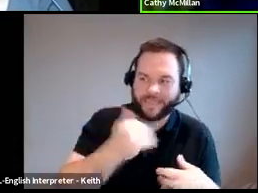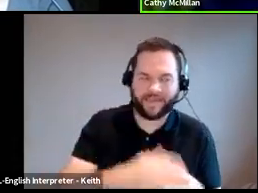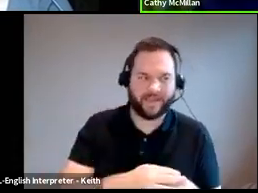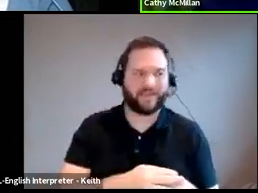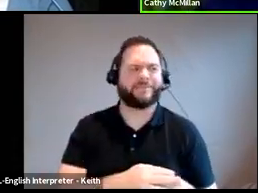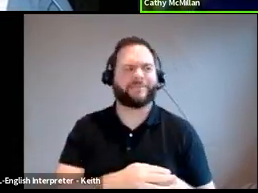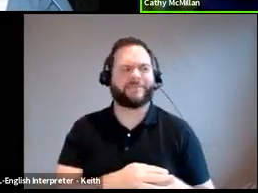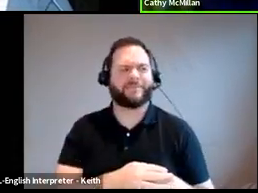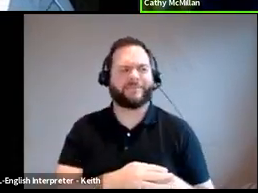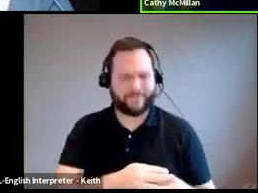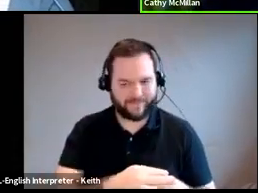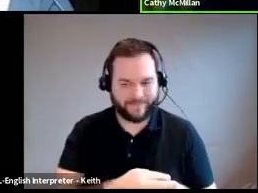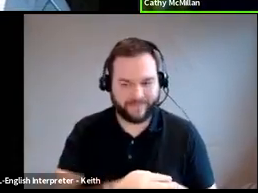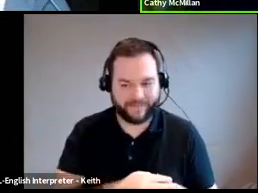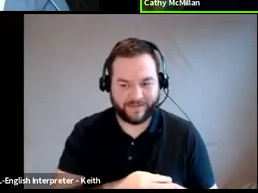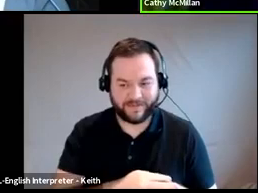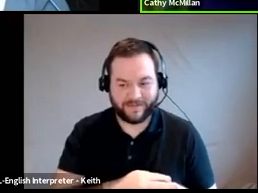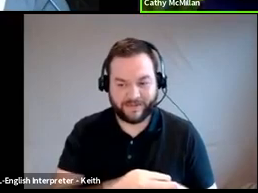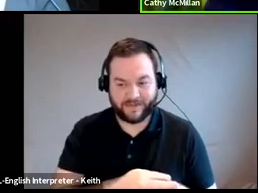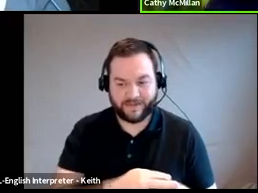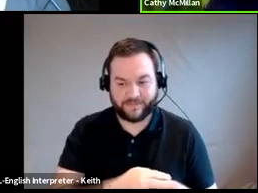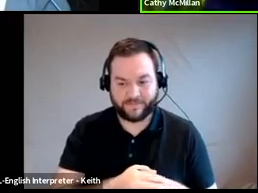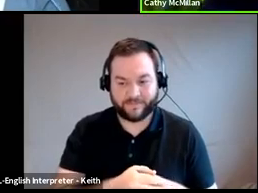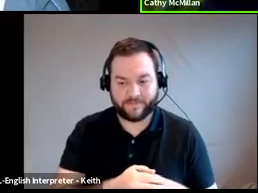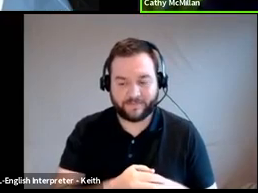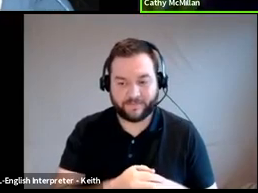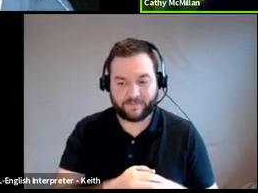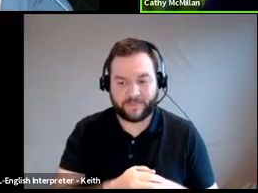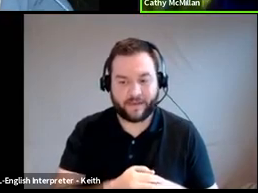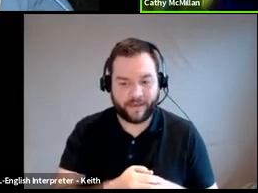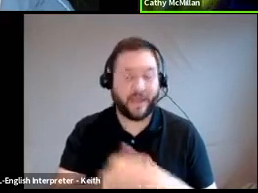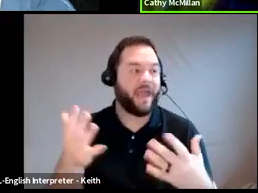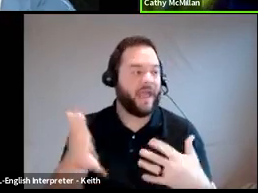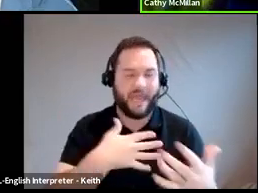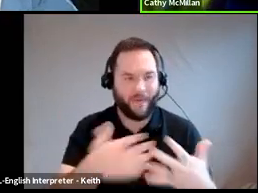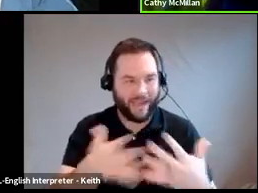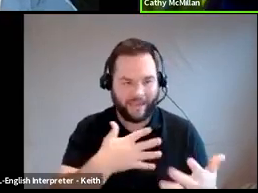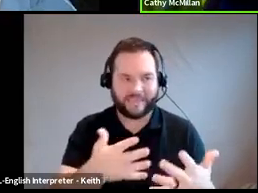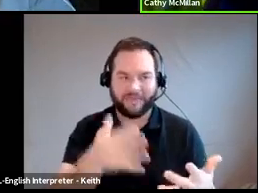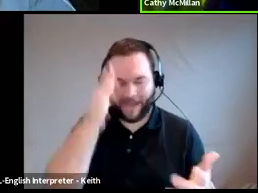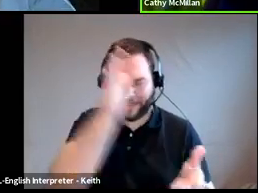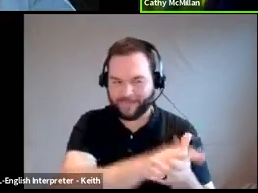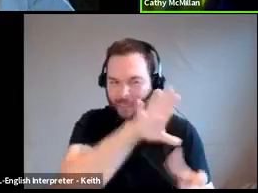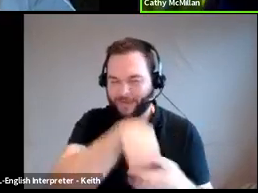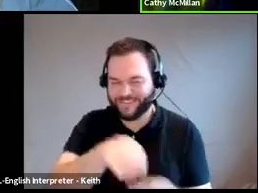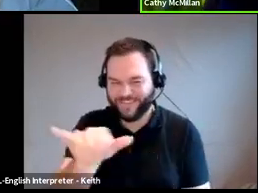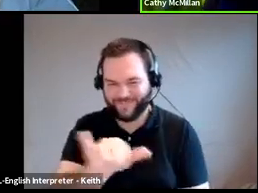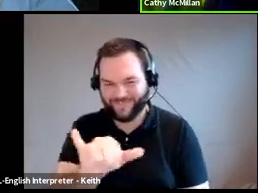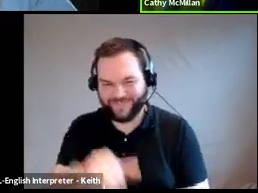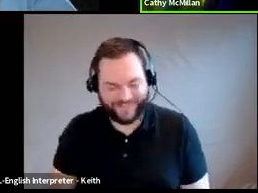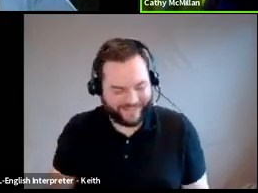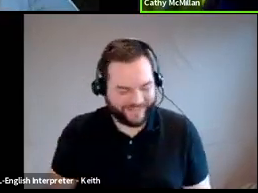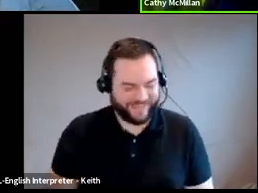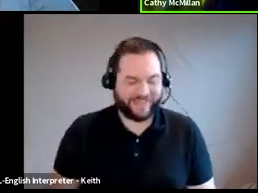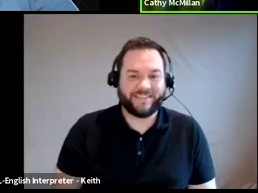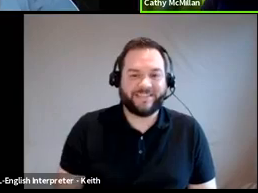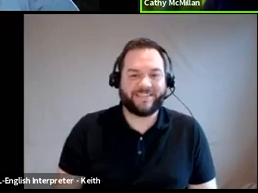a sweetie and even though a sweetie and even though I'm dyslexic I interpreted, sweetie dyslexic I interpreted 3d they spelt it wrong so anyway spelt it wrong so anyway. There you go.